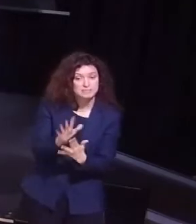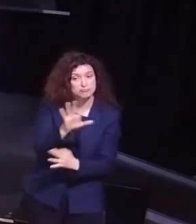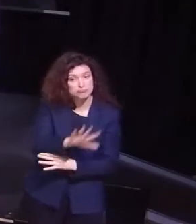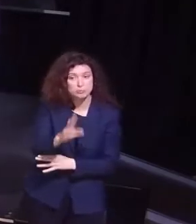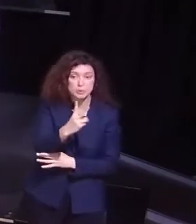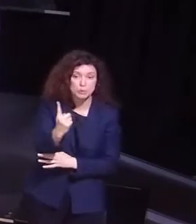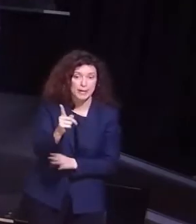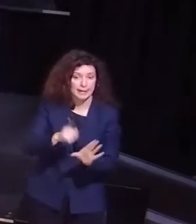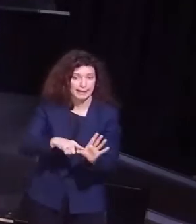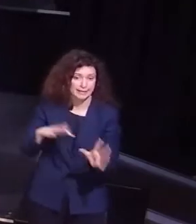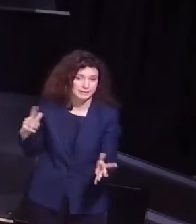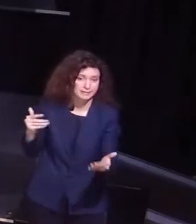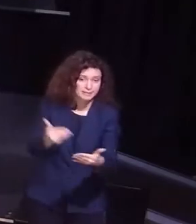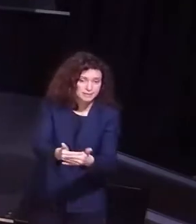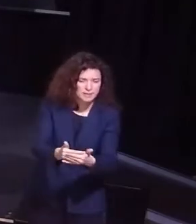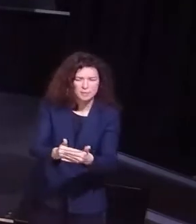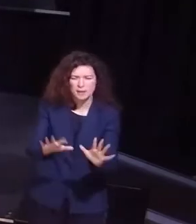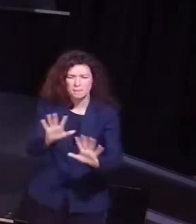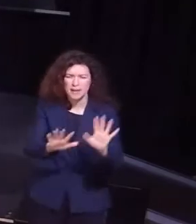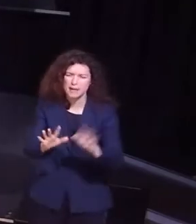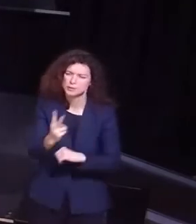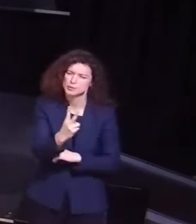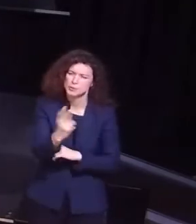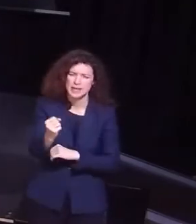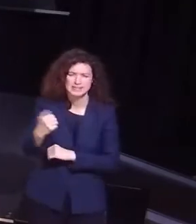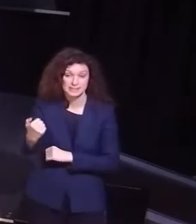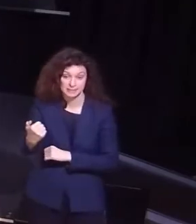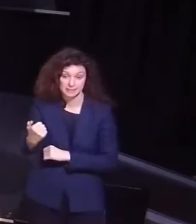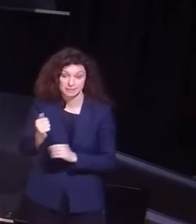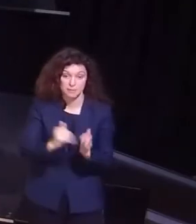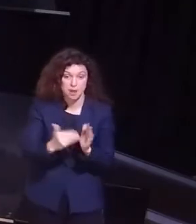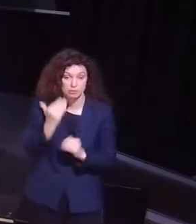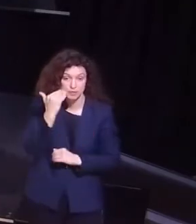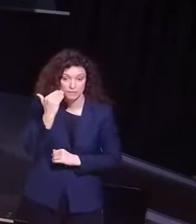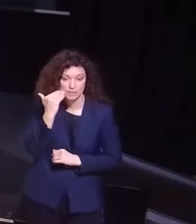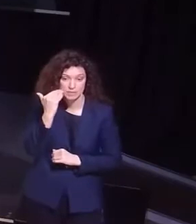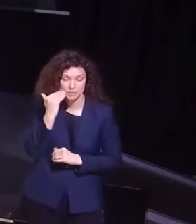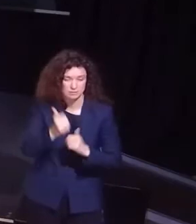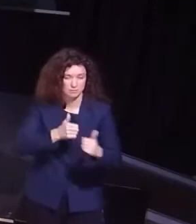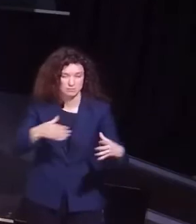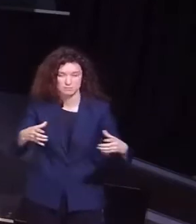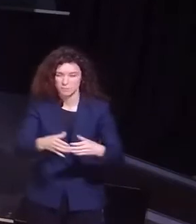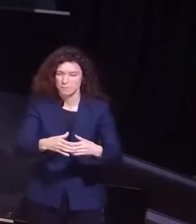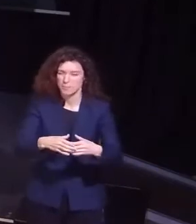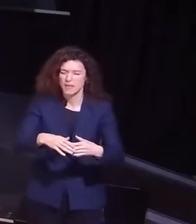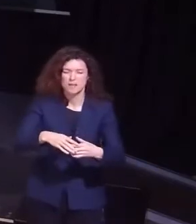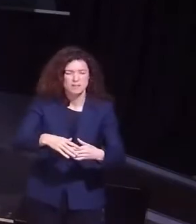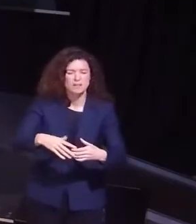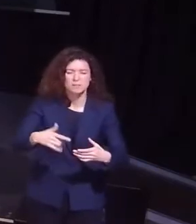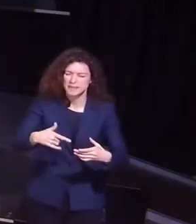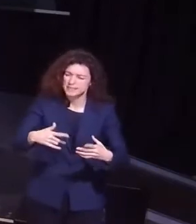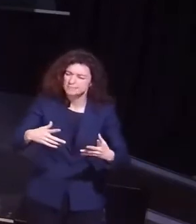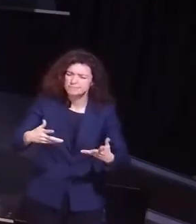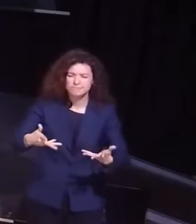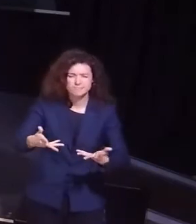but really it was about 2006 at Microsoft when we, I think, took our first real steps